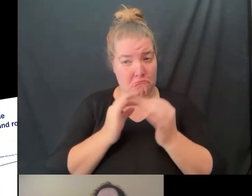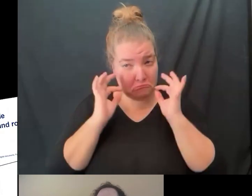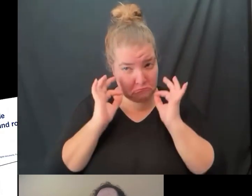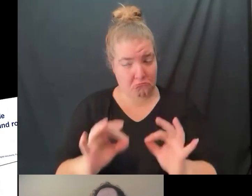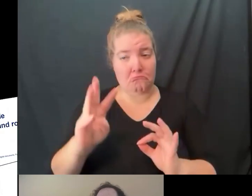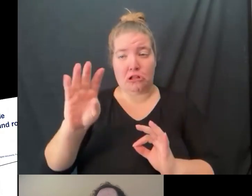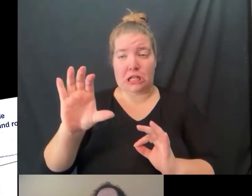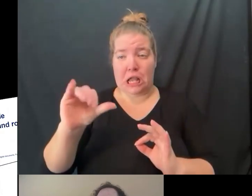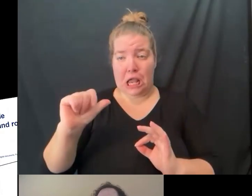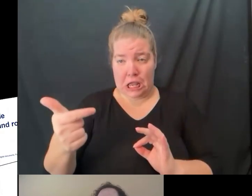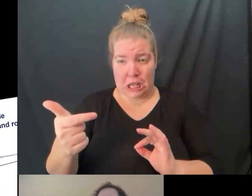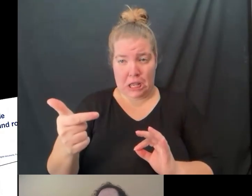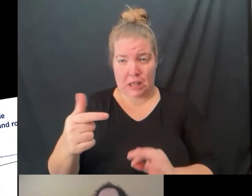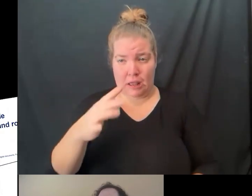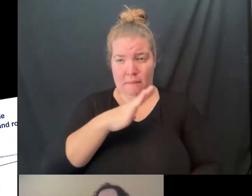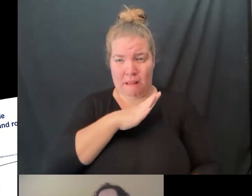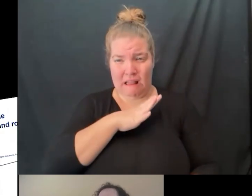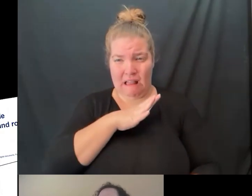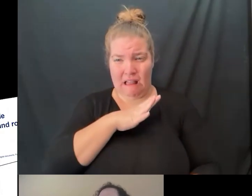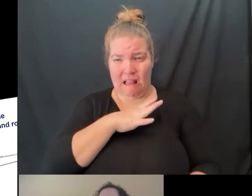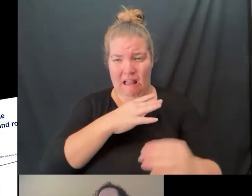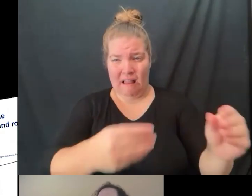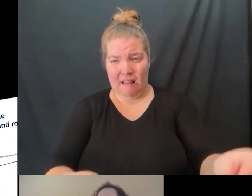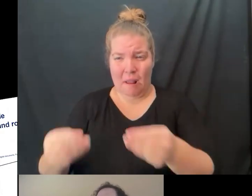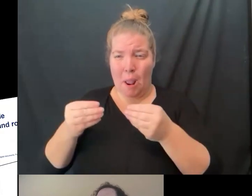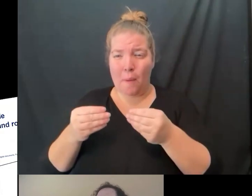the WCAG 2.1 requirements.